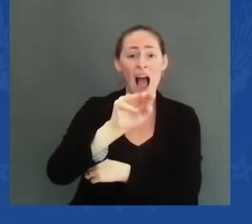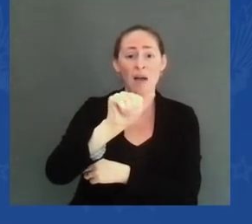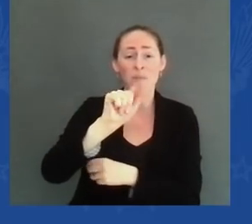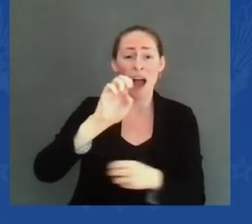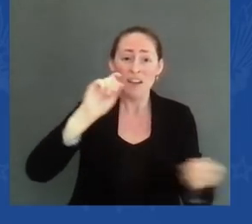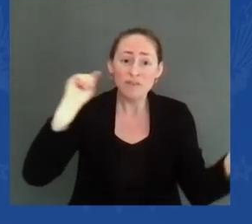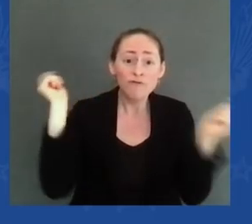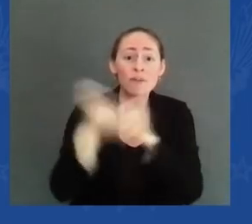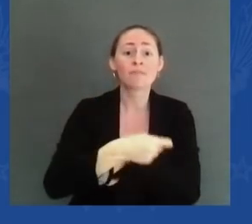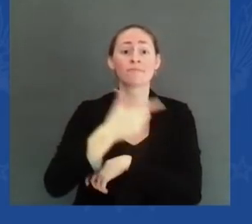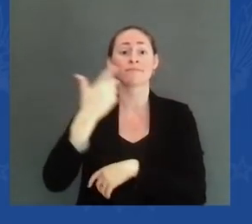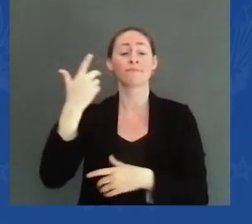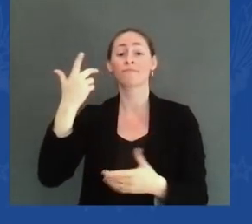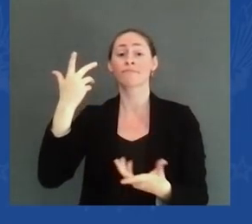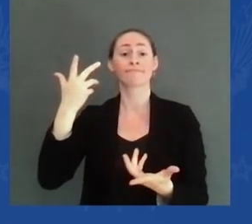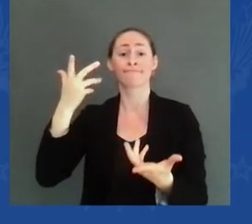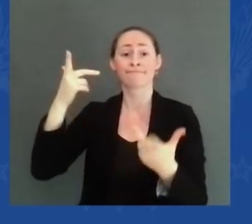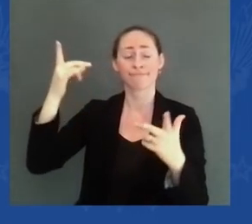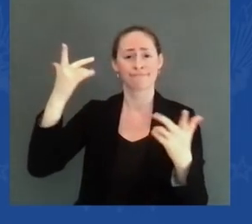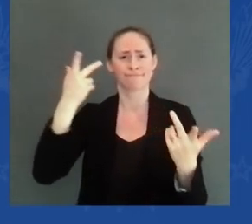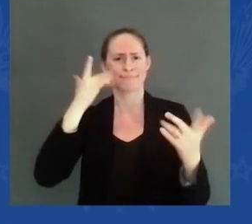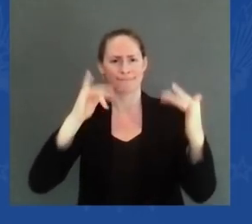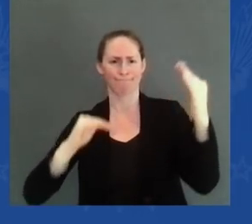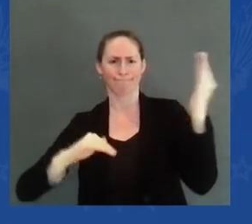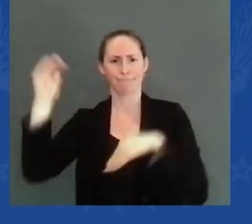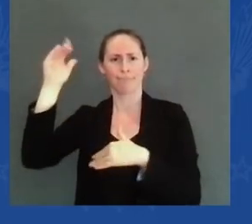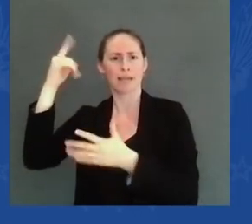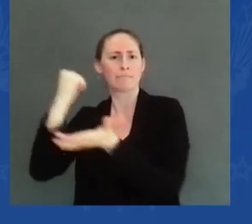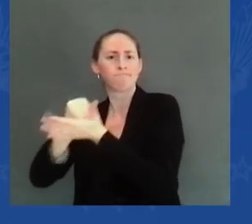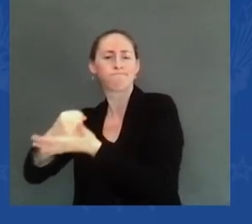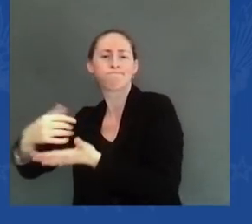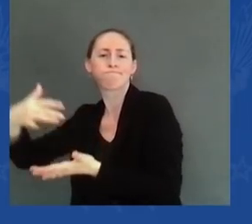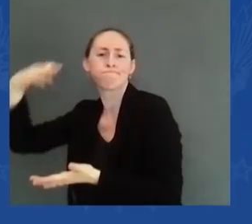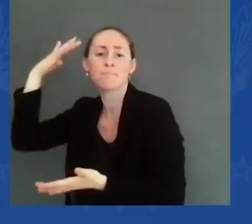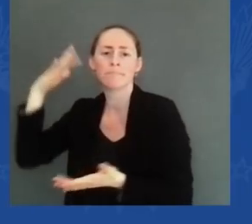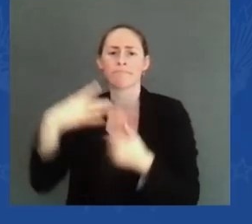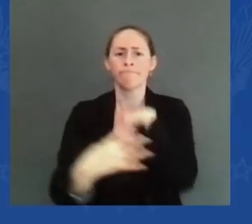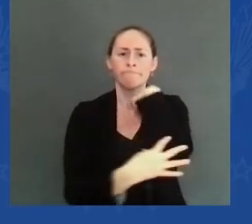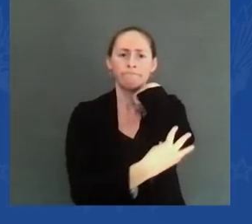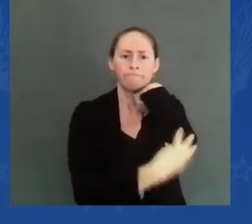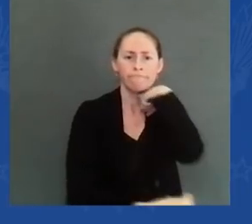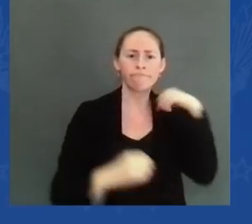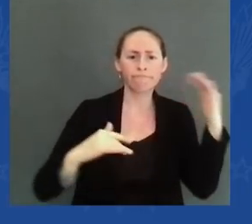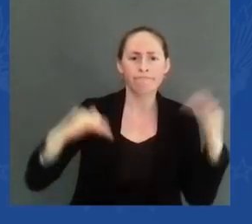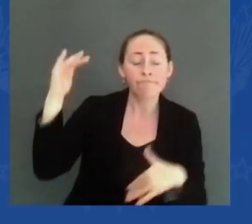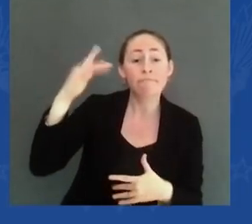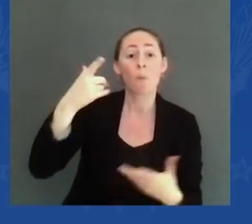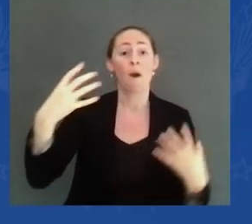and in the process, to build a healthier, a more unified, a more just, and a more robust